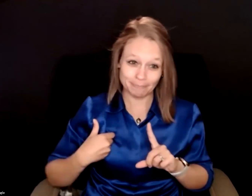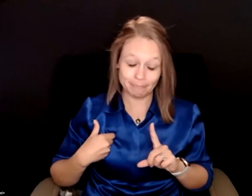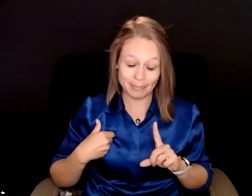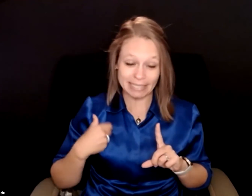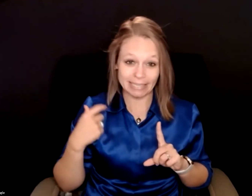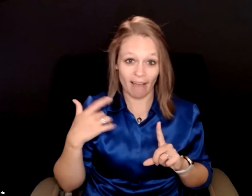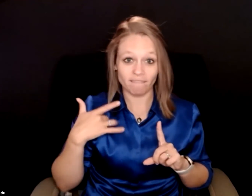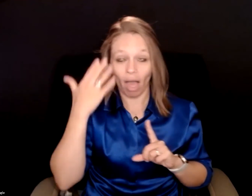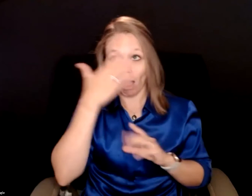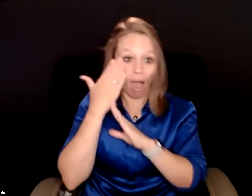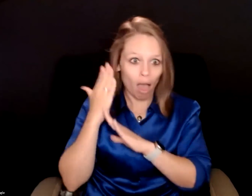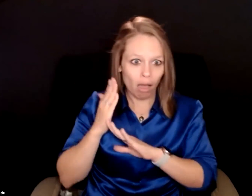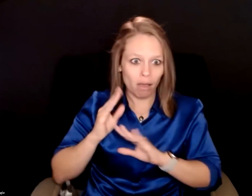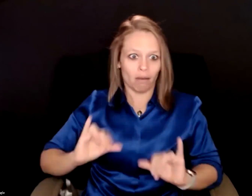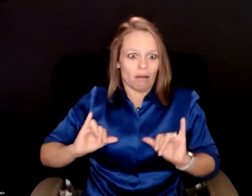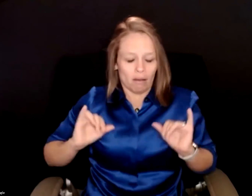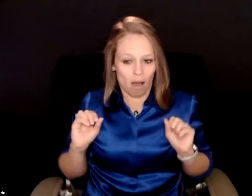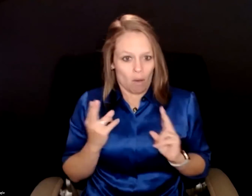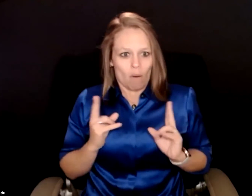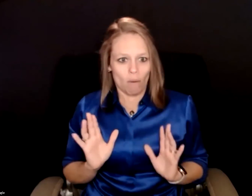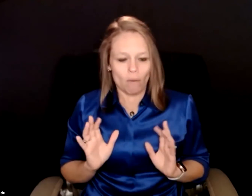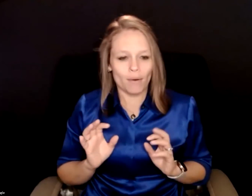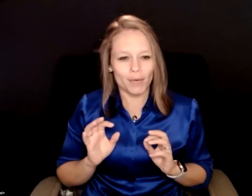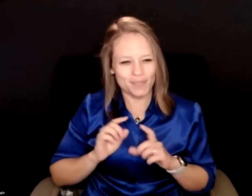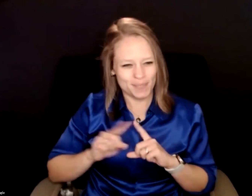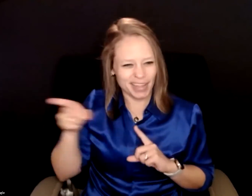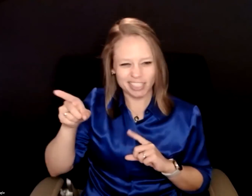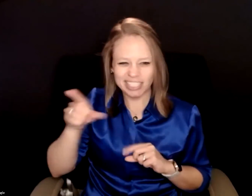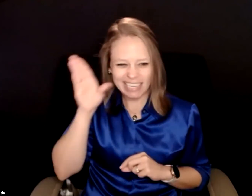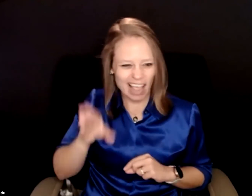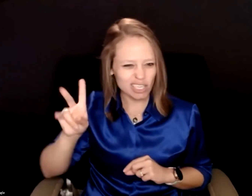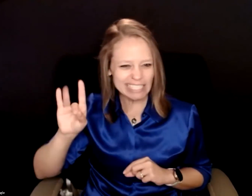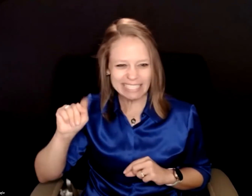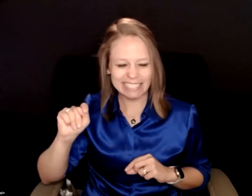She never did it in a hateful way. She always had